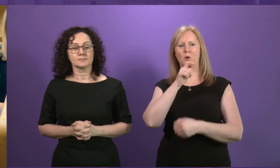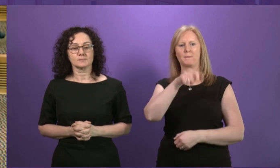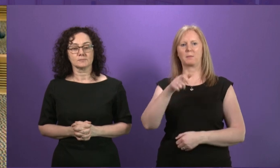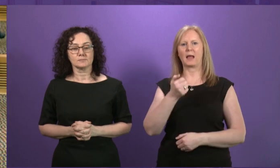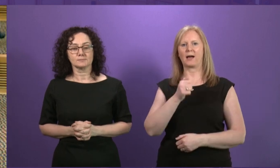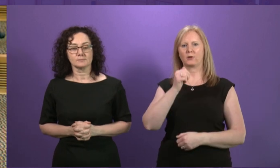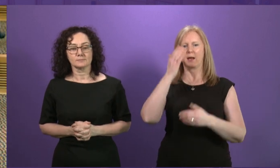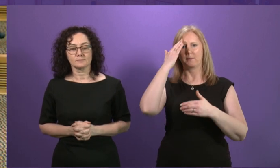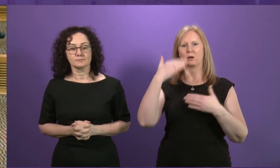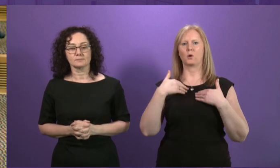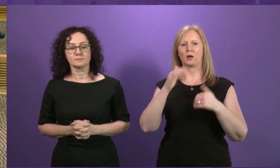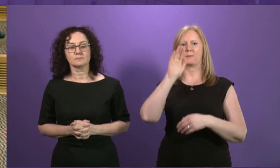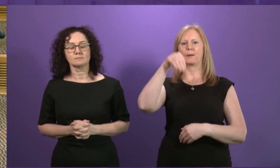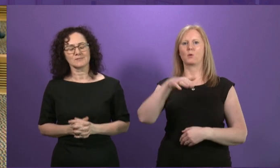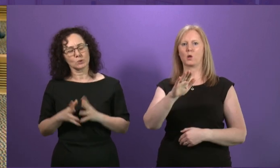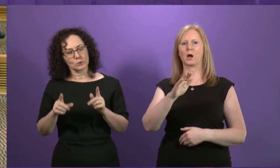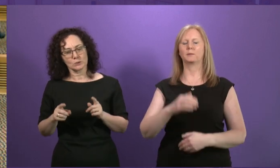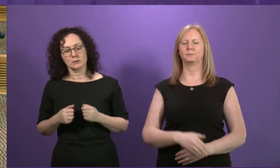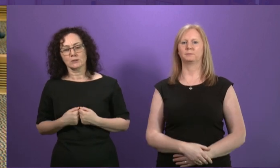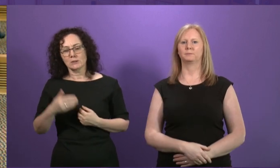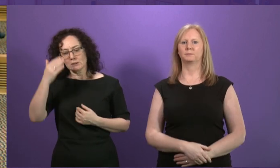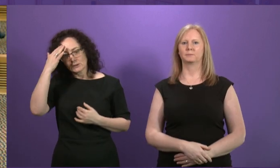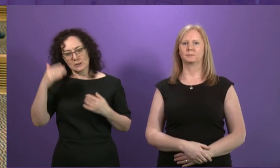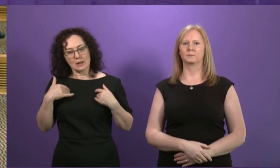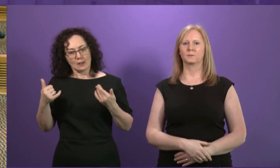The First Minister (Nicola Sturgeon): Bipolar disorder is a very serious mental